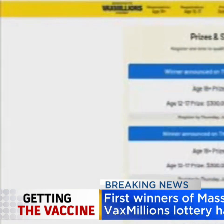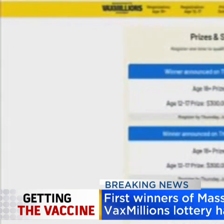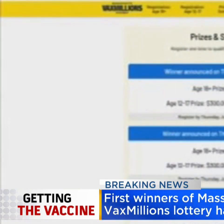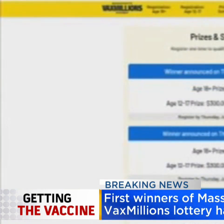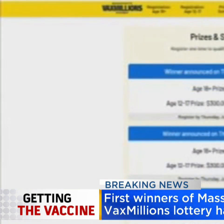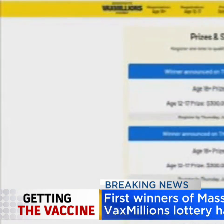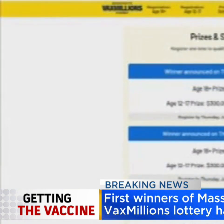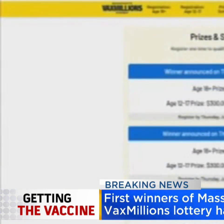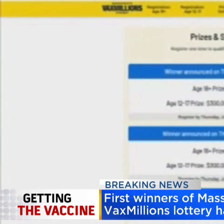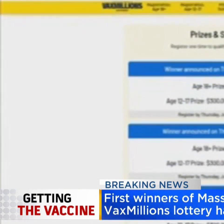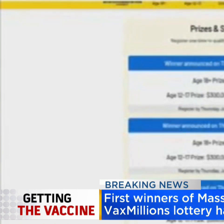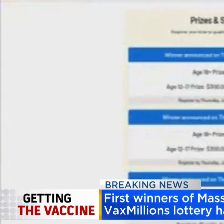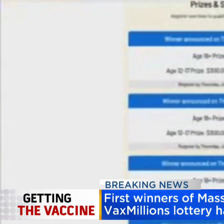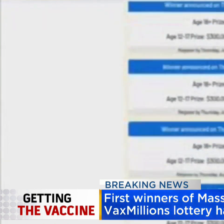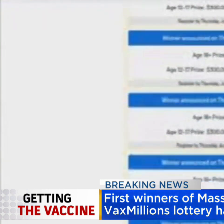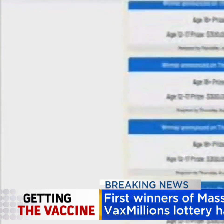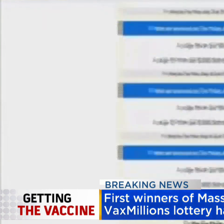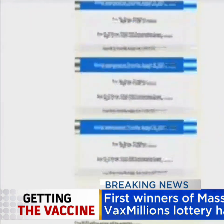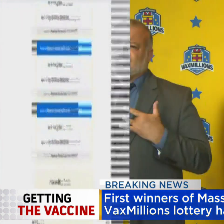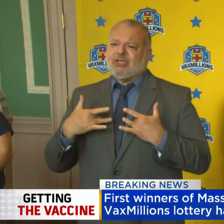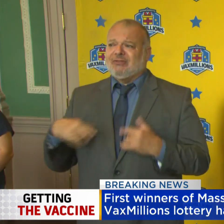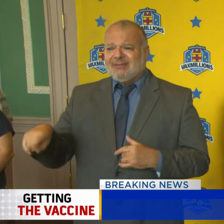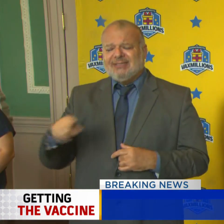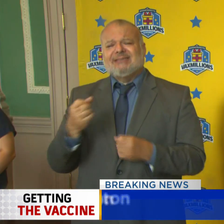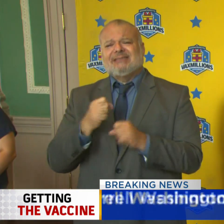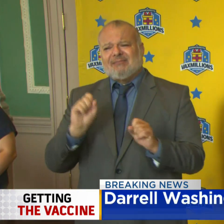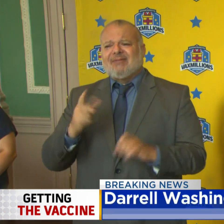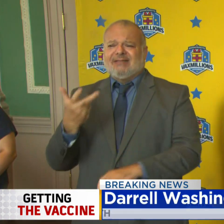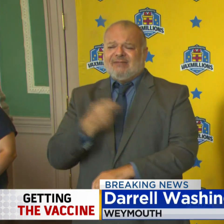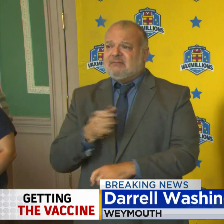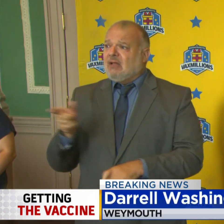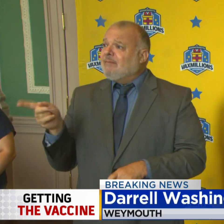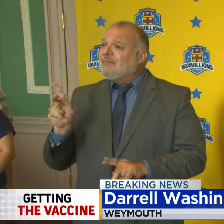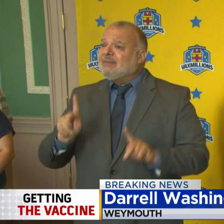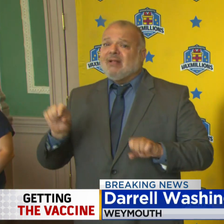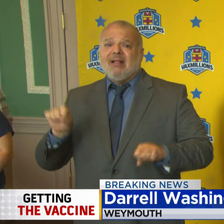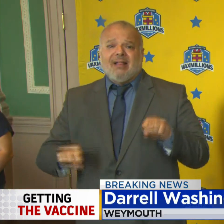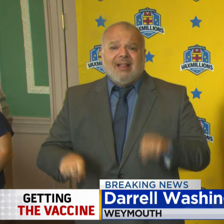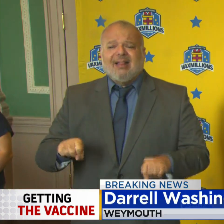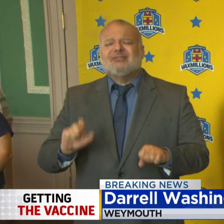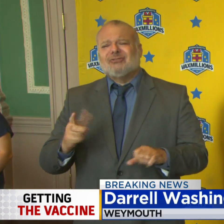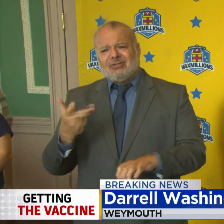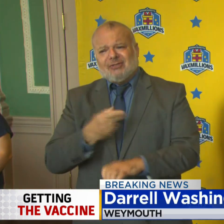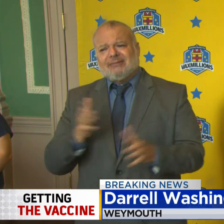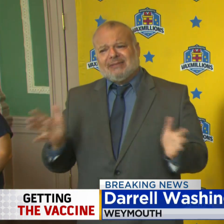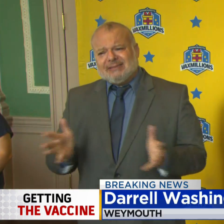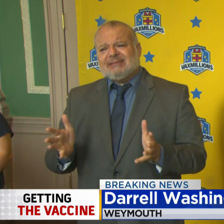YEAR-OLD AS A CASE MANAGER FOR BLUE CROSS SHIELD AND HE DIDN'T SAY HOW HE WILL SPEND HIS MONEY, EXCEPT THAT HE'S